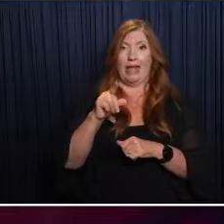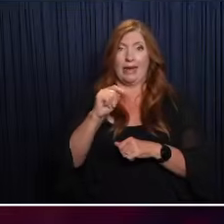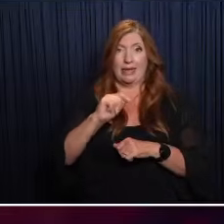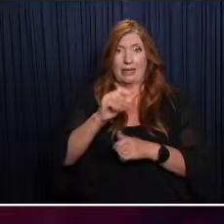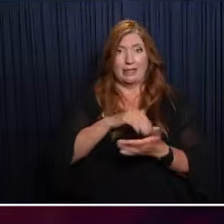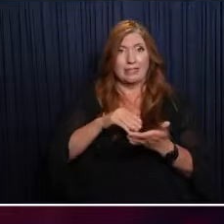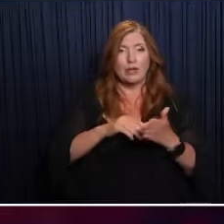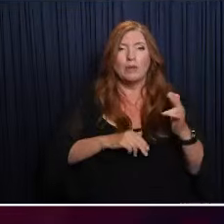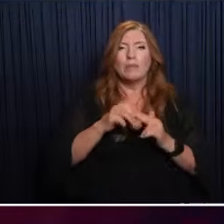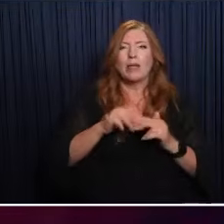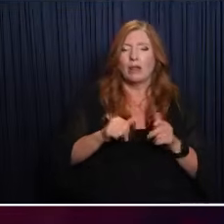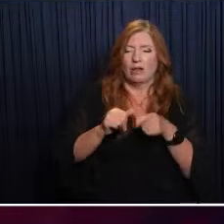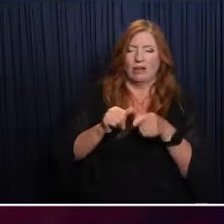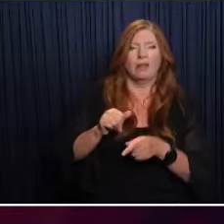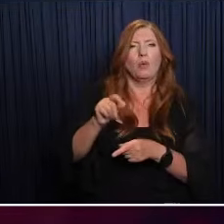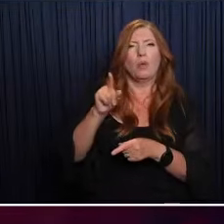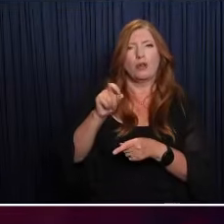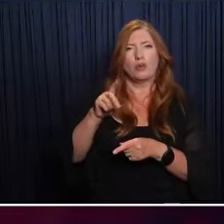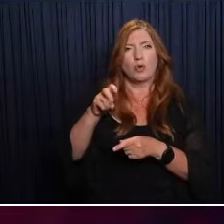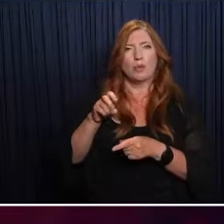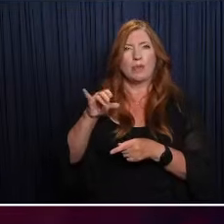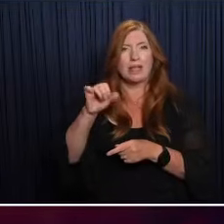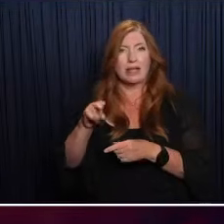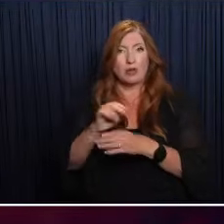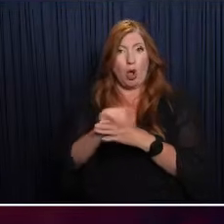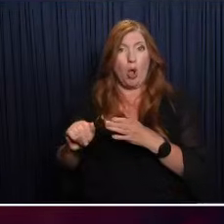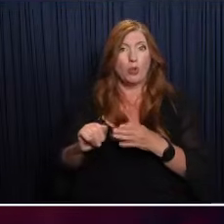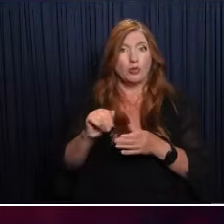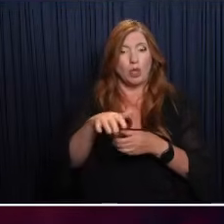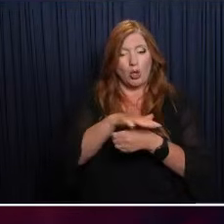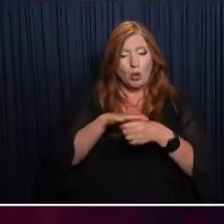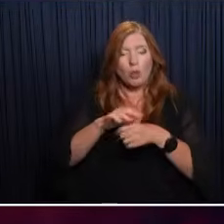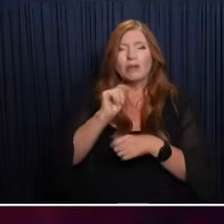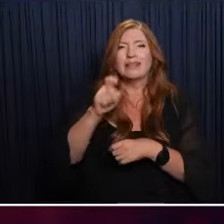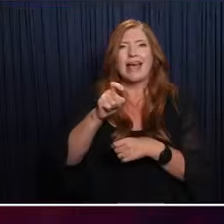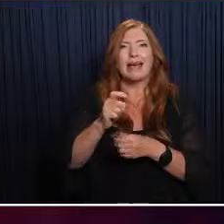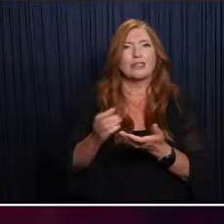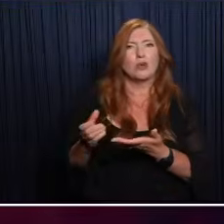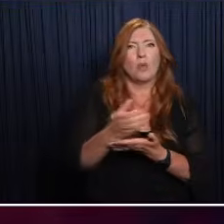GENERATION JOBS.